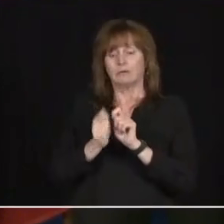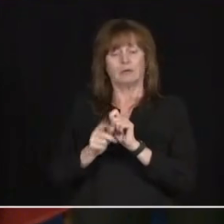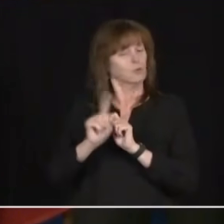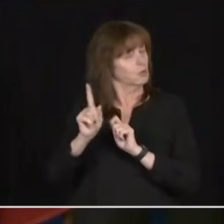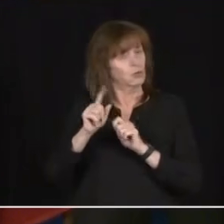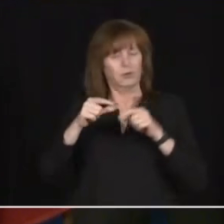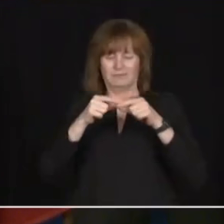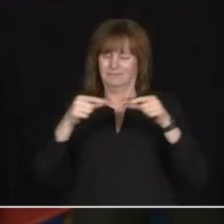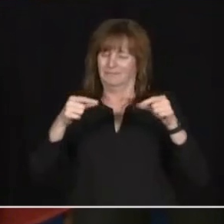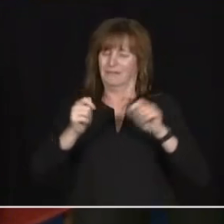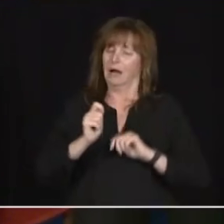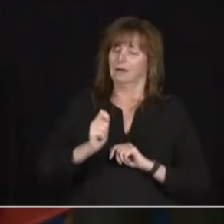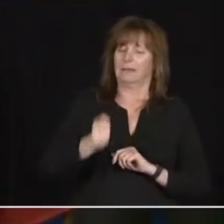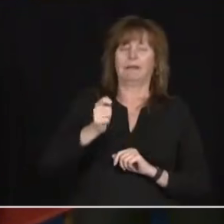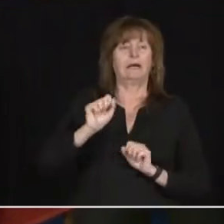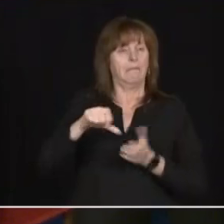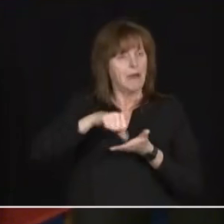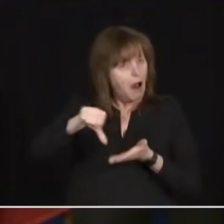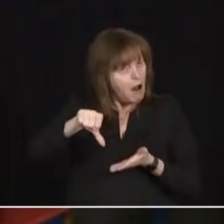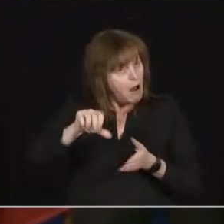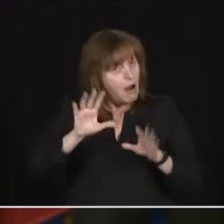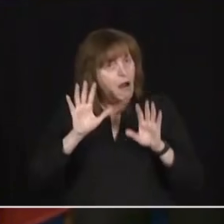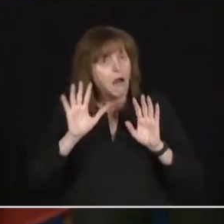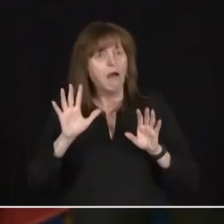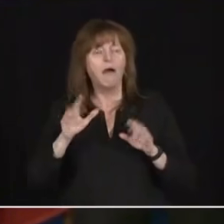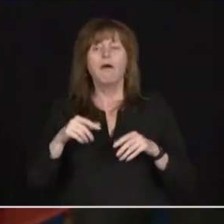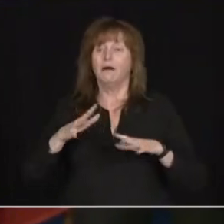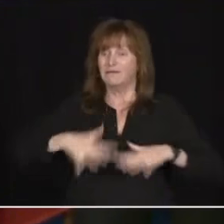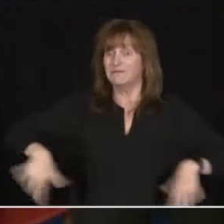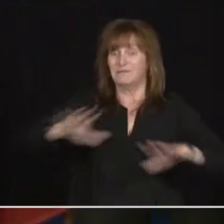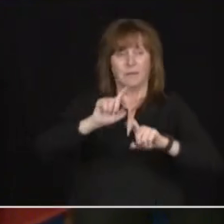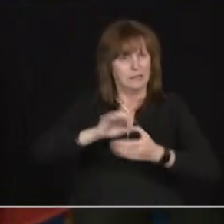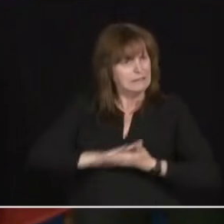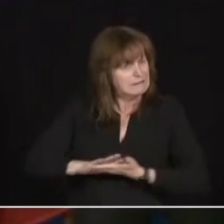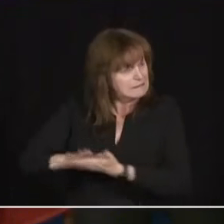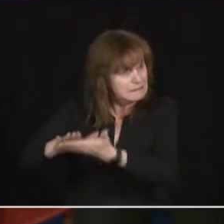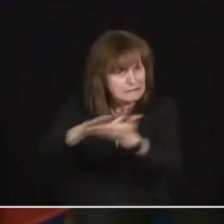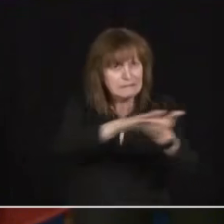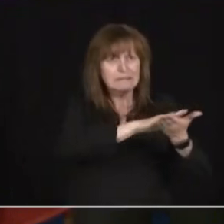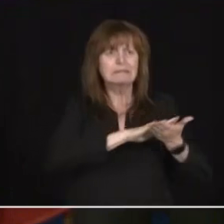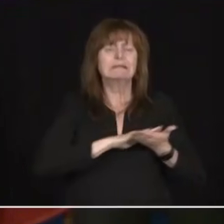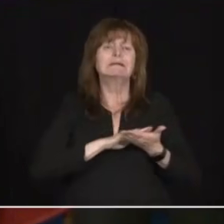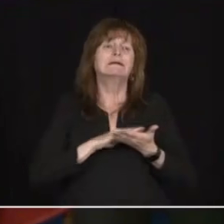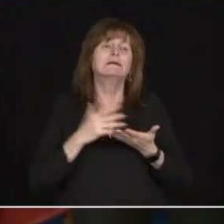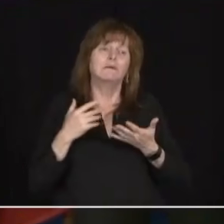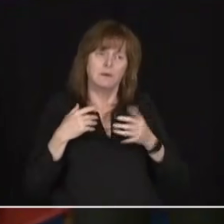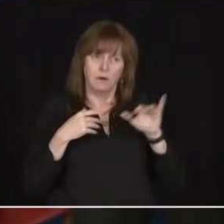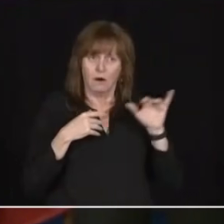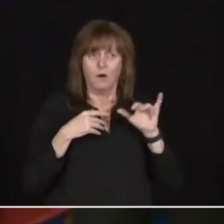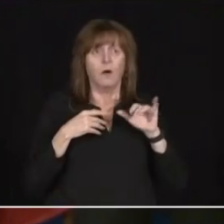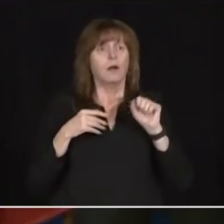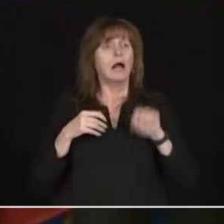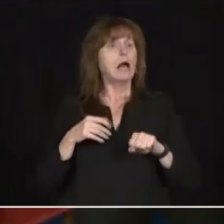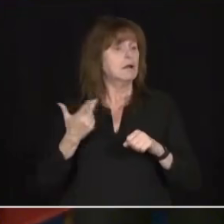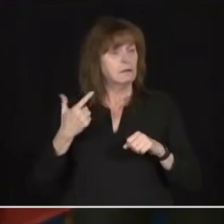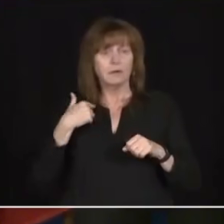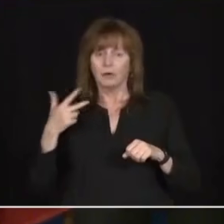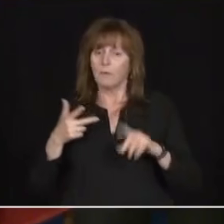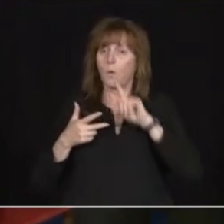can also continue to offer kerbside pick-up and delivery. We're also expanding essential construction to